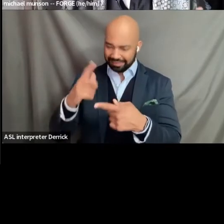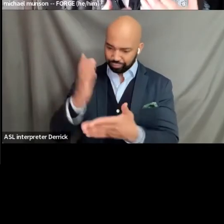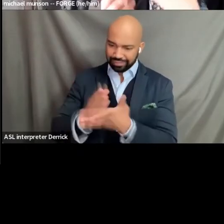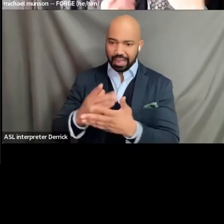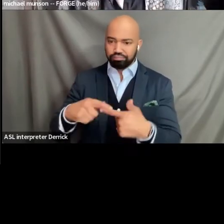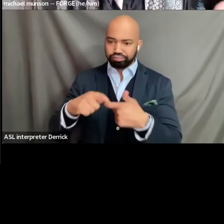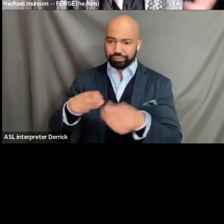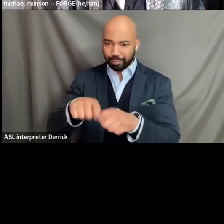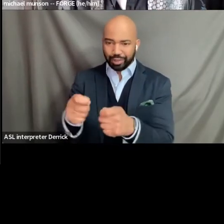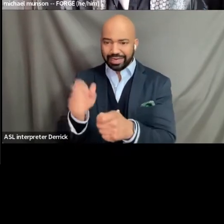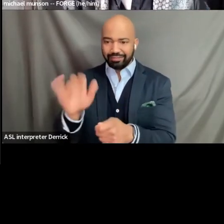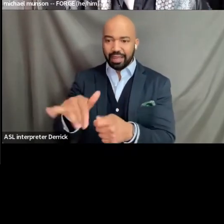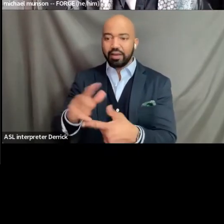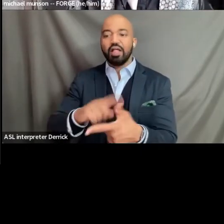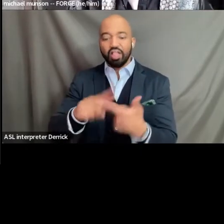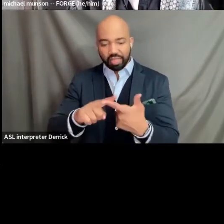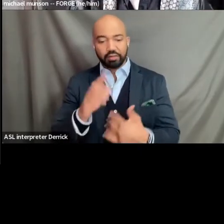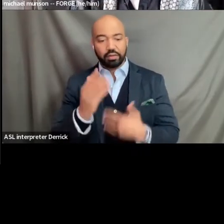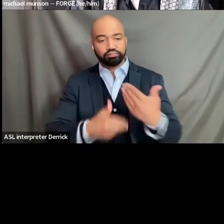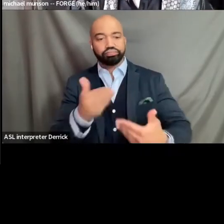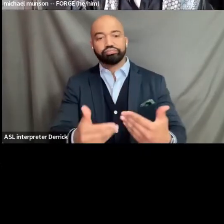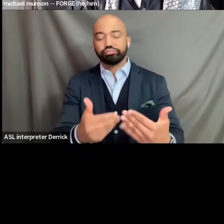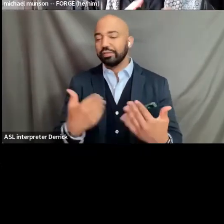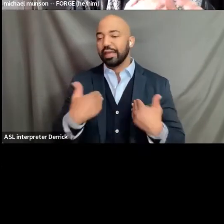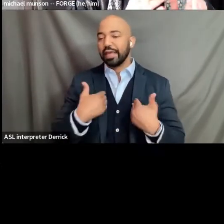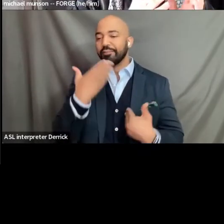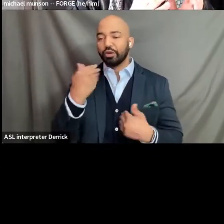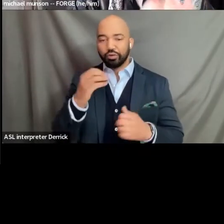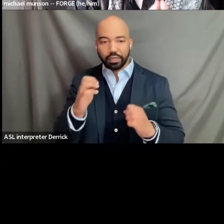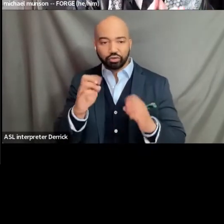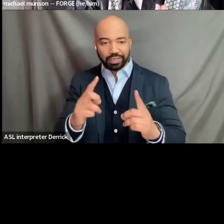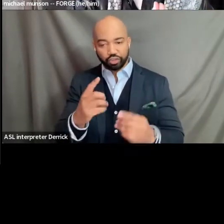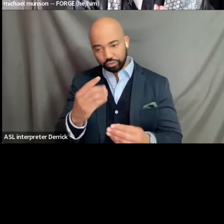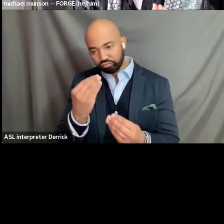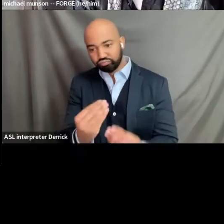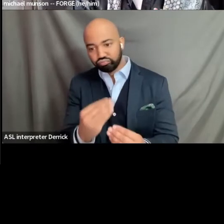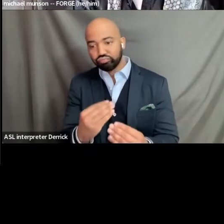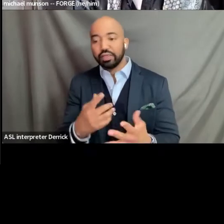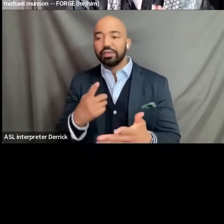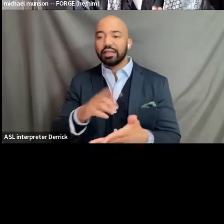We already talked about rates of sex work. The other piece is that trans bodies